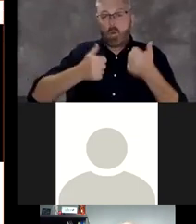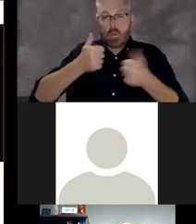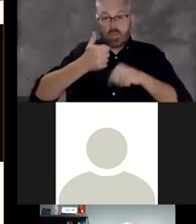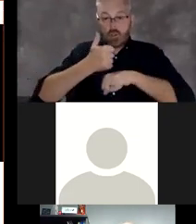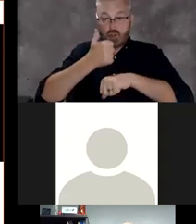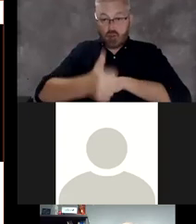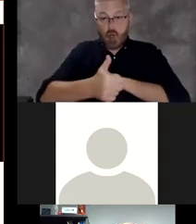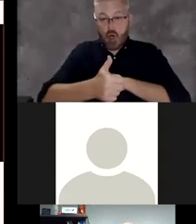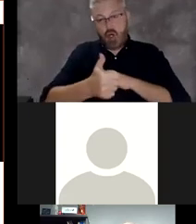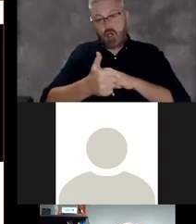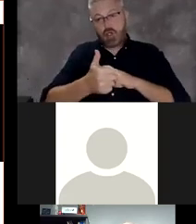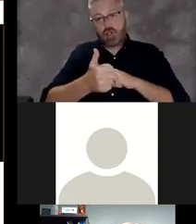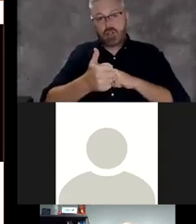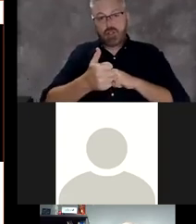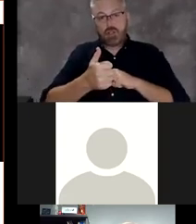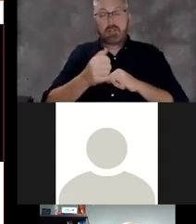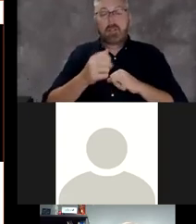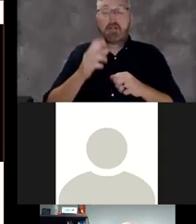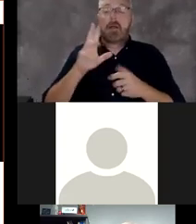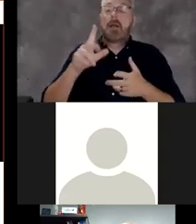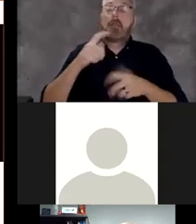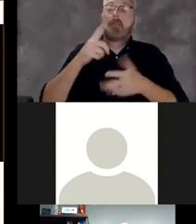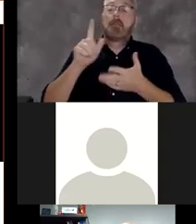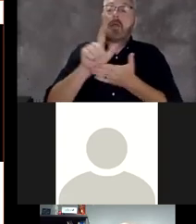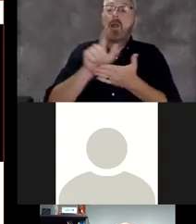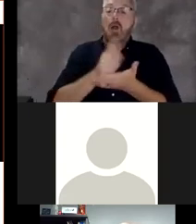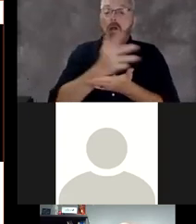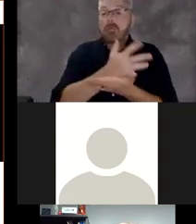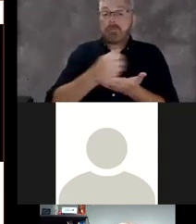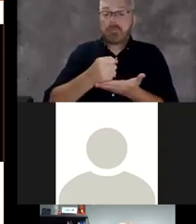THE STATUTE OF LIMITATIONS MIGHT BE TEN OR FIFTEEN YEARS,